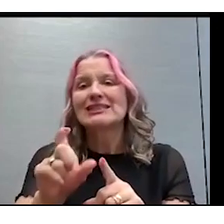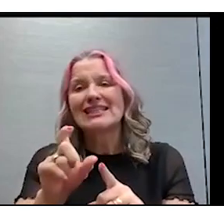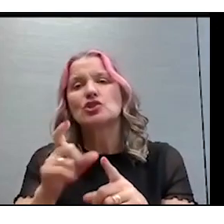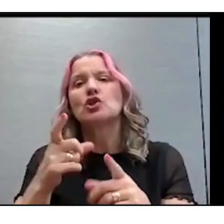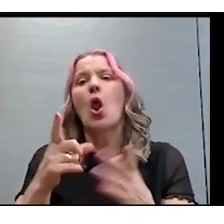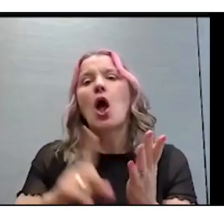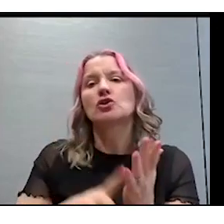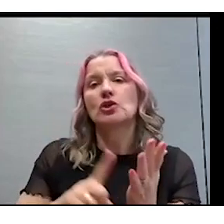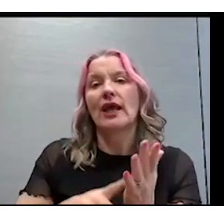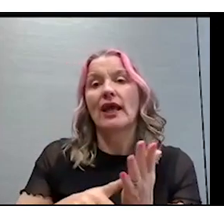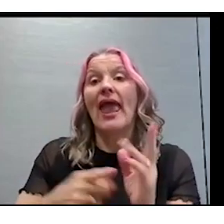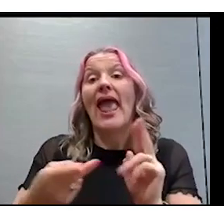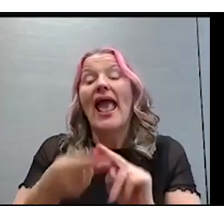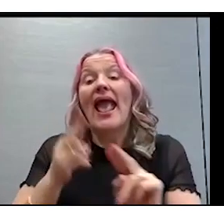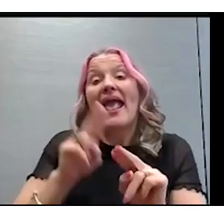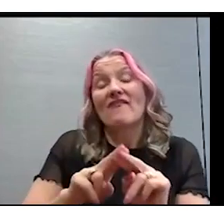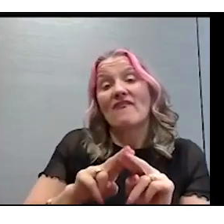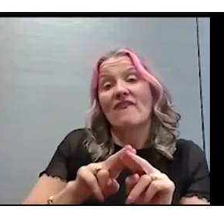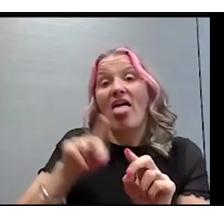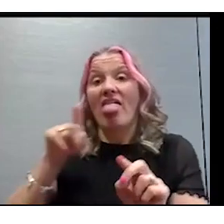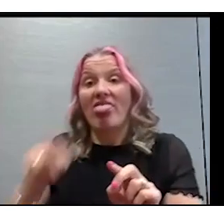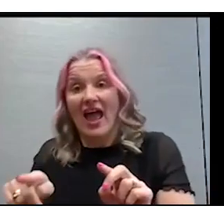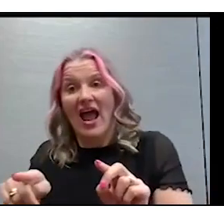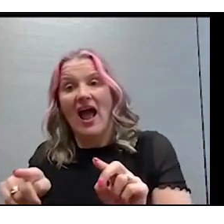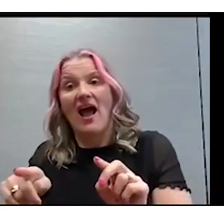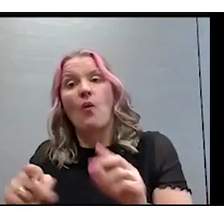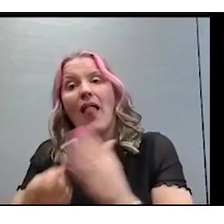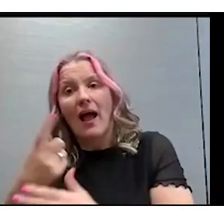And then telling it what it should never do. So let me give you an example for